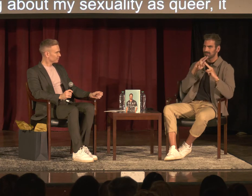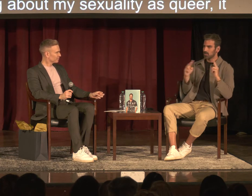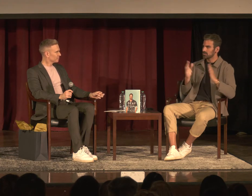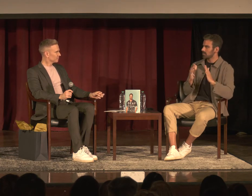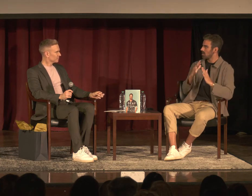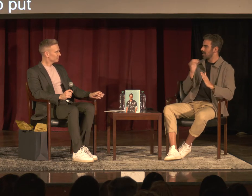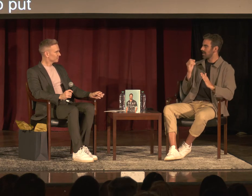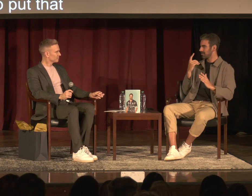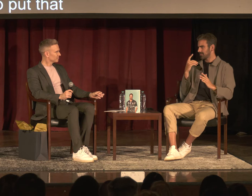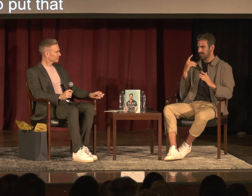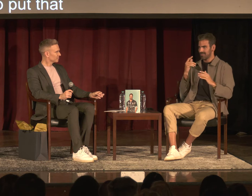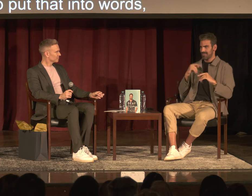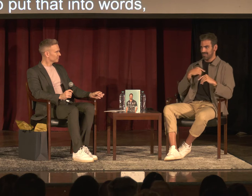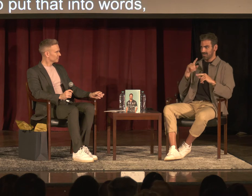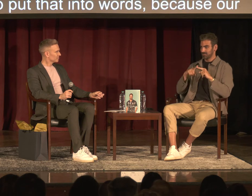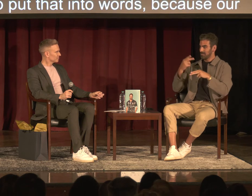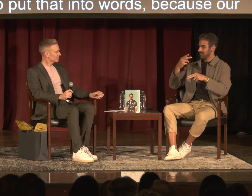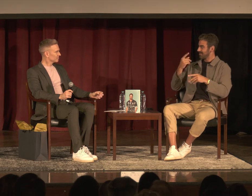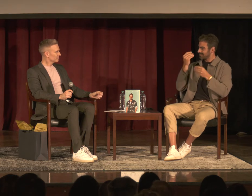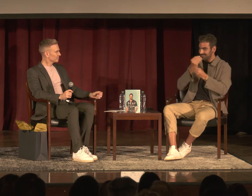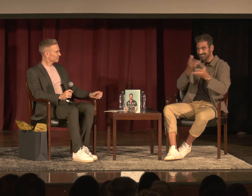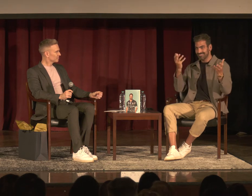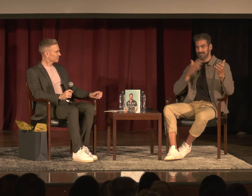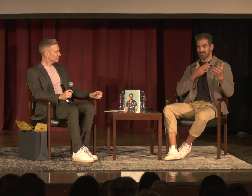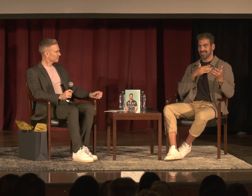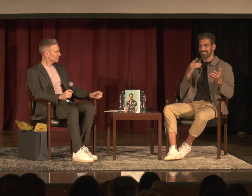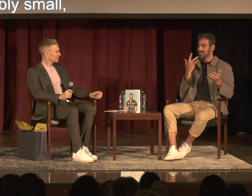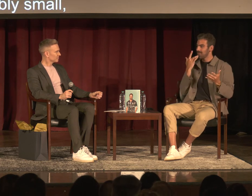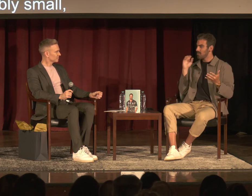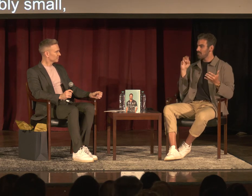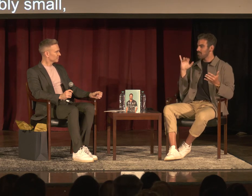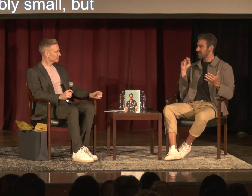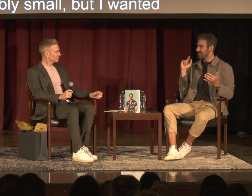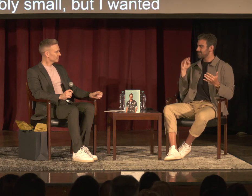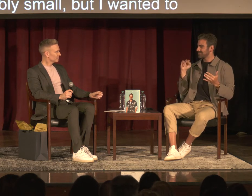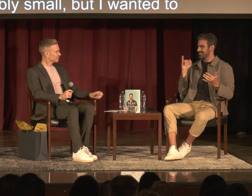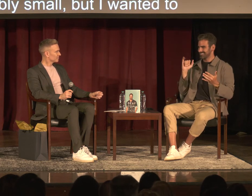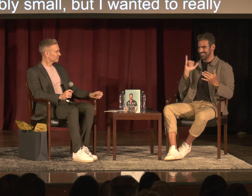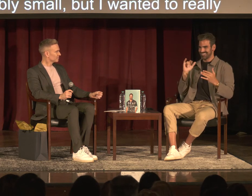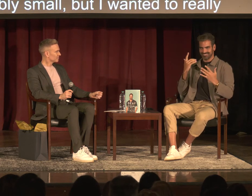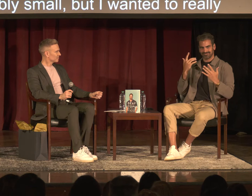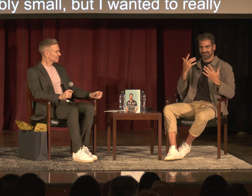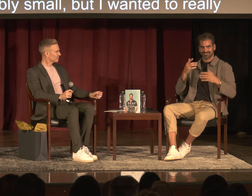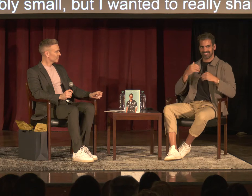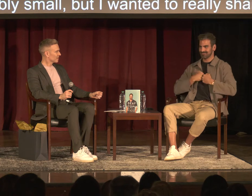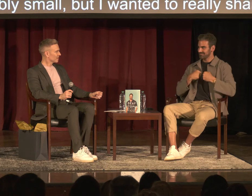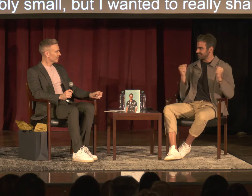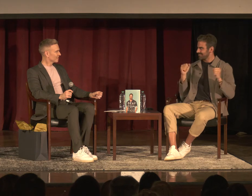that into words because our community is incredibly small. But I wanted to really share my story and show that